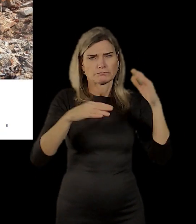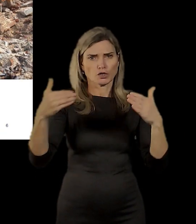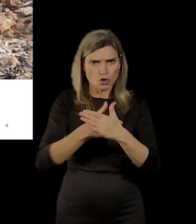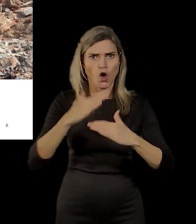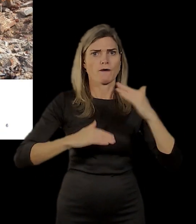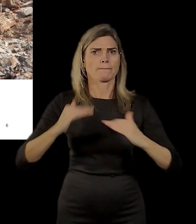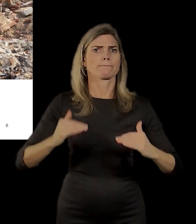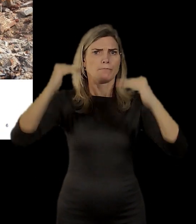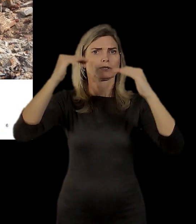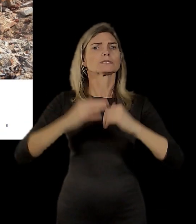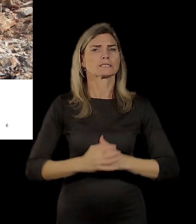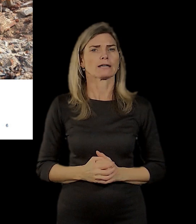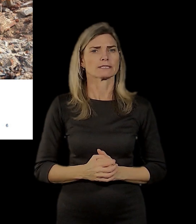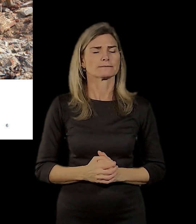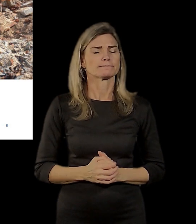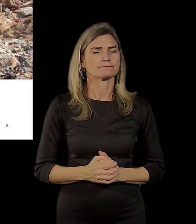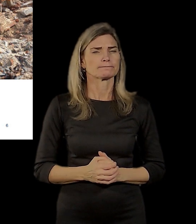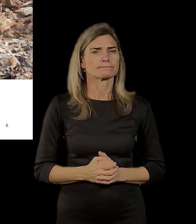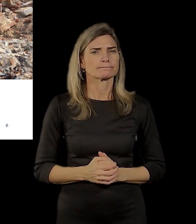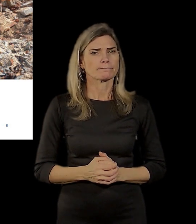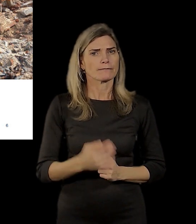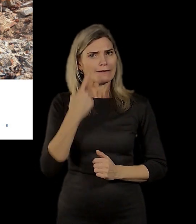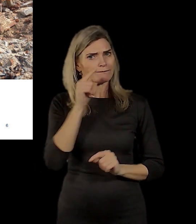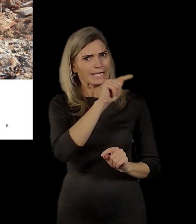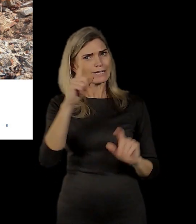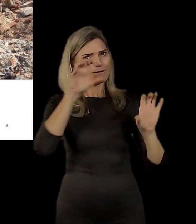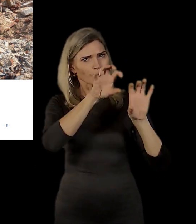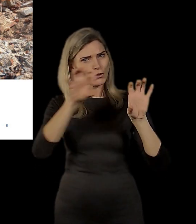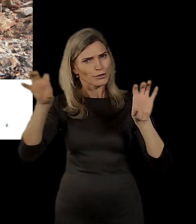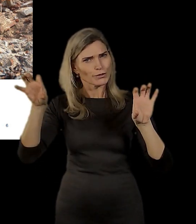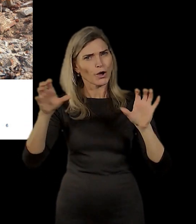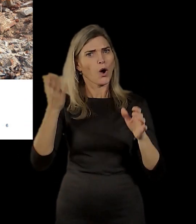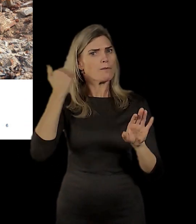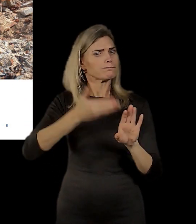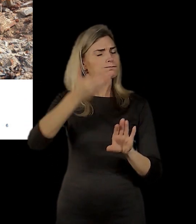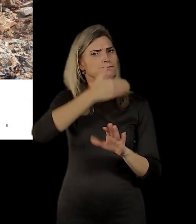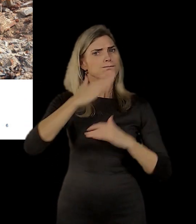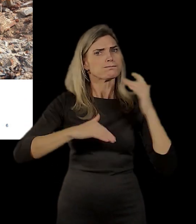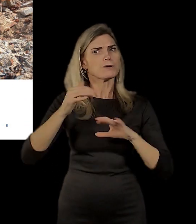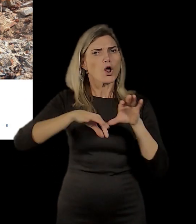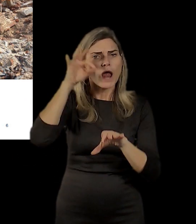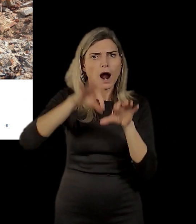into the necessary material. I mentioned the green roofs. I won't go back to that.